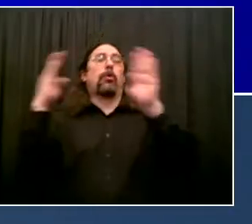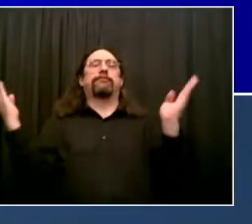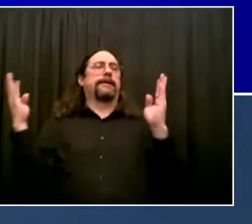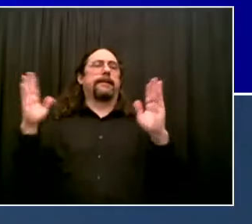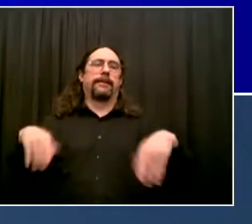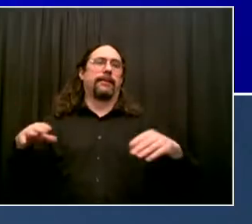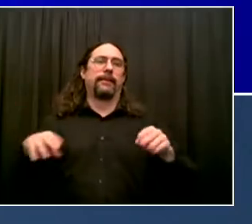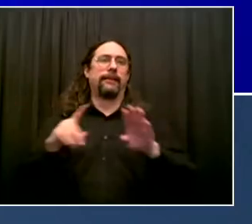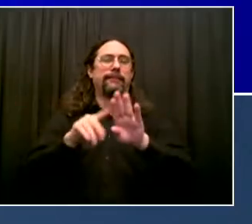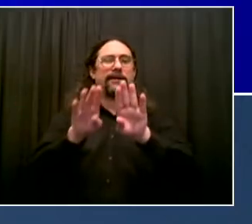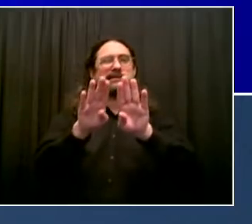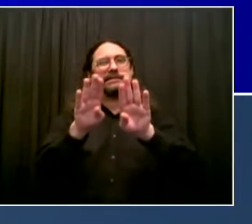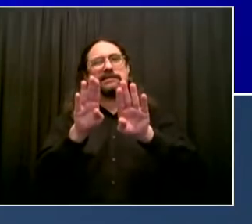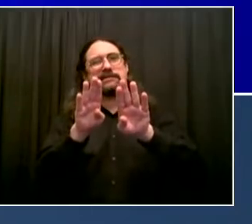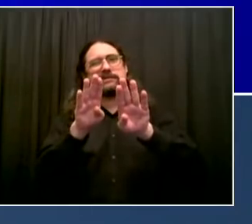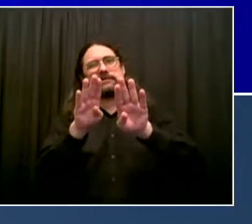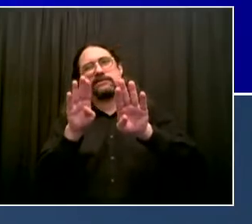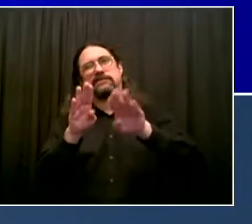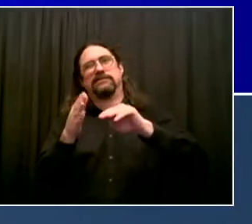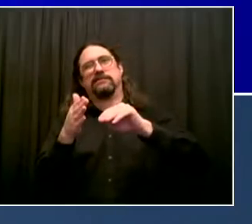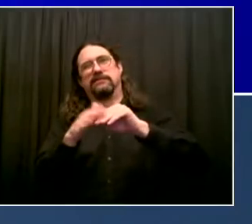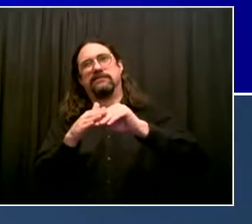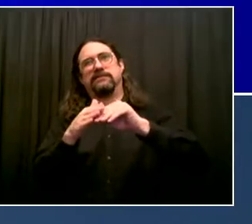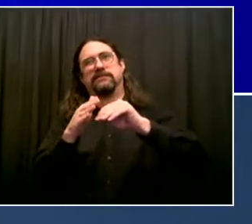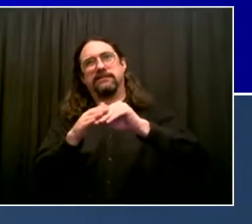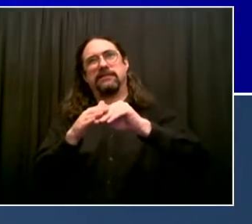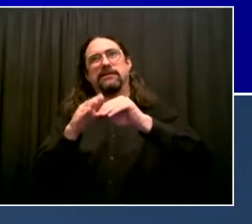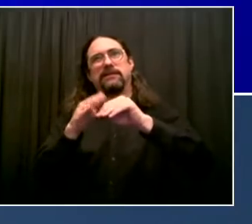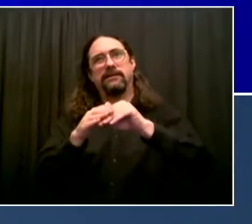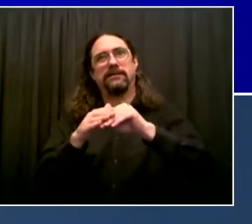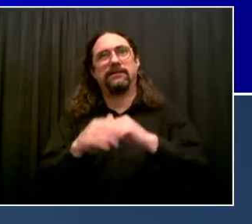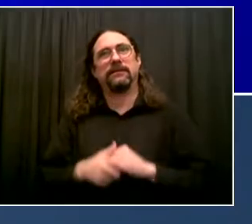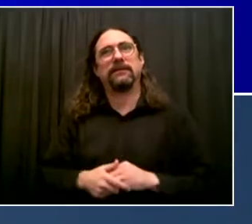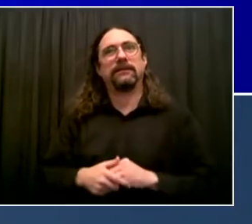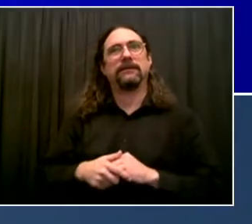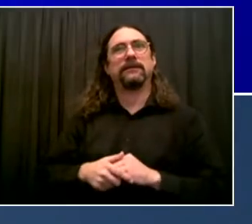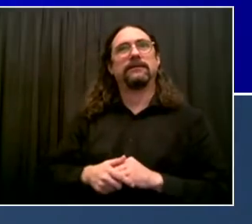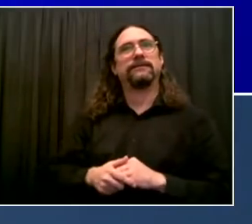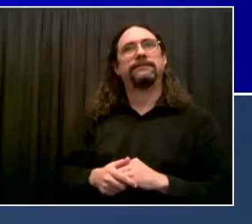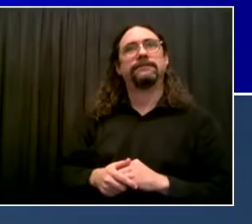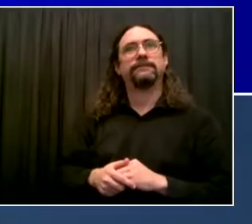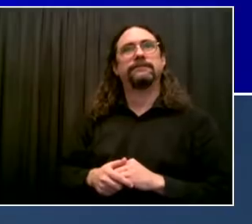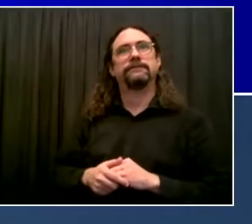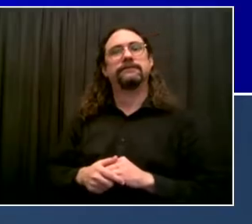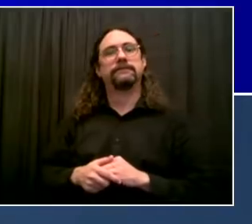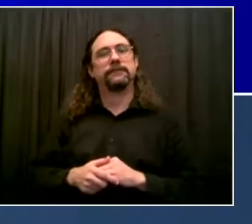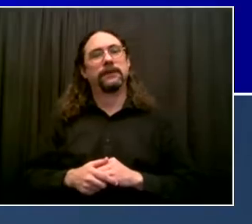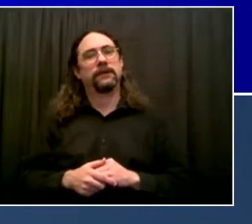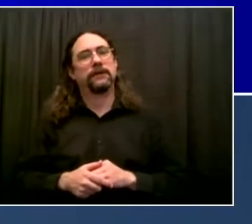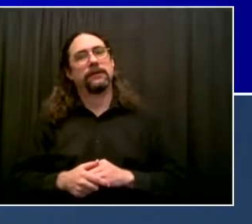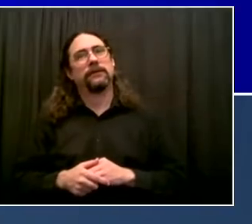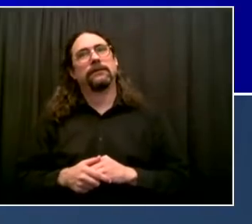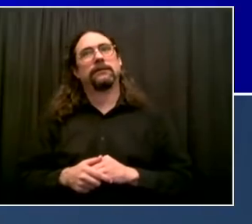NEWS AND WE NEED TO COORDINATE ACROSS THE INSPIRE JUSTICE SYSTEM. WE'RE LAUNCHING THE JOINT FORCE